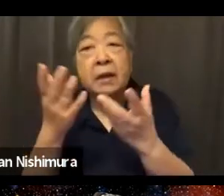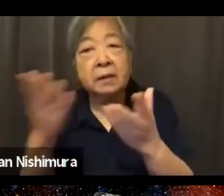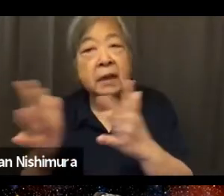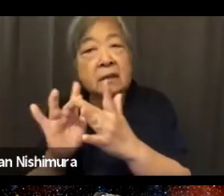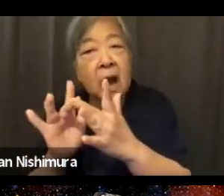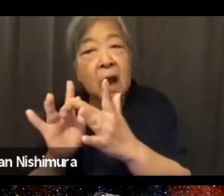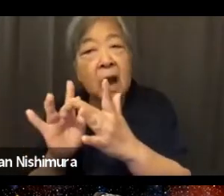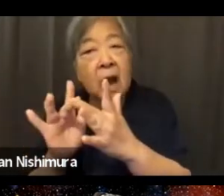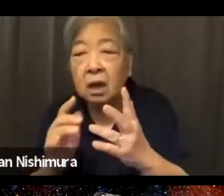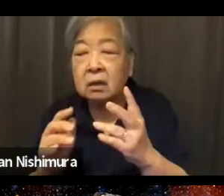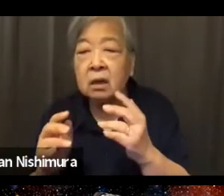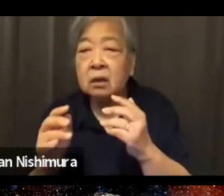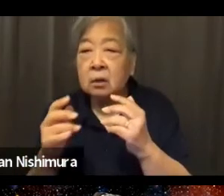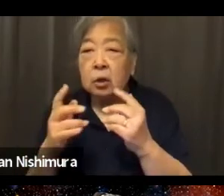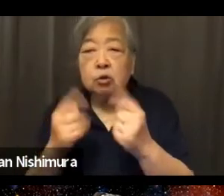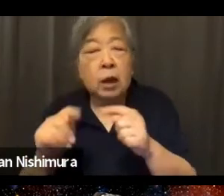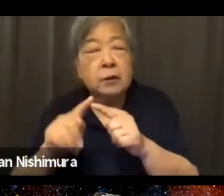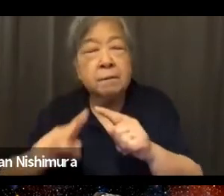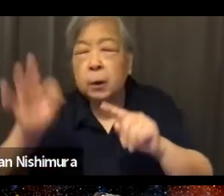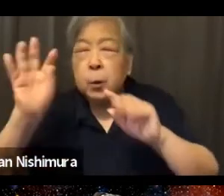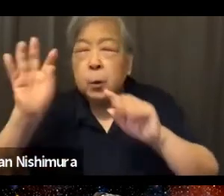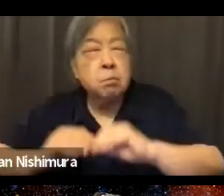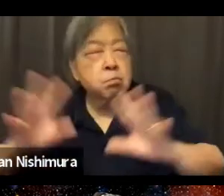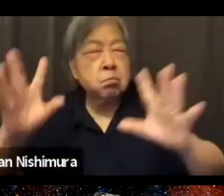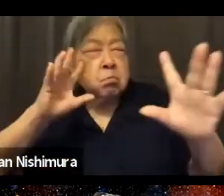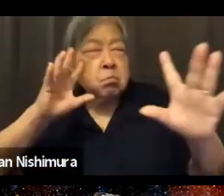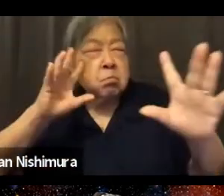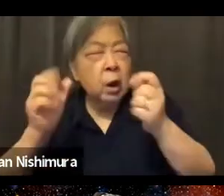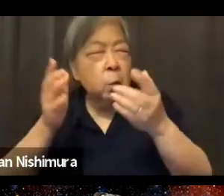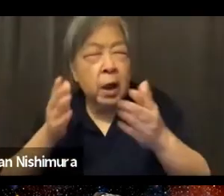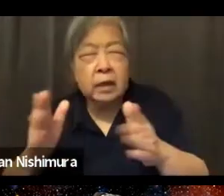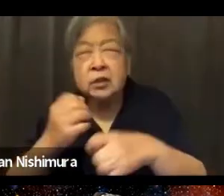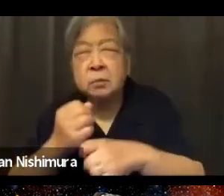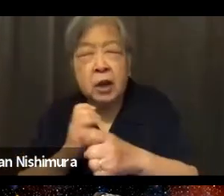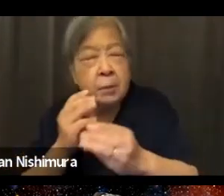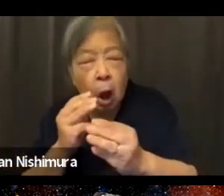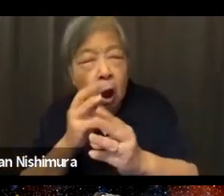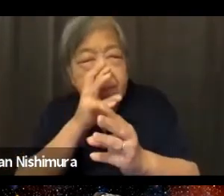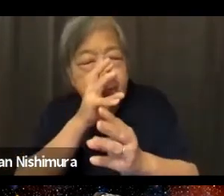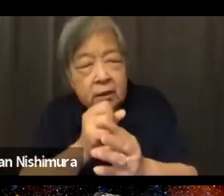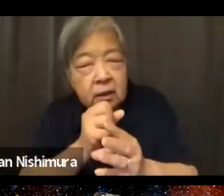trying to find splashy ways to make our materials engaging but we want to make sure that's not